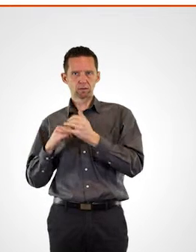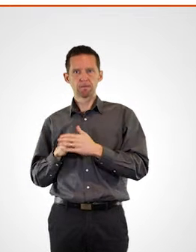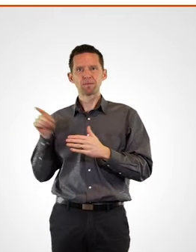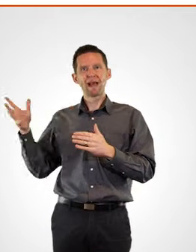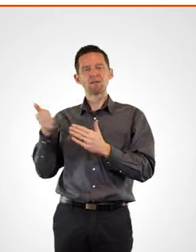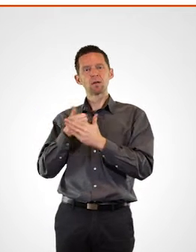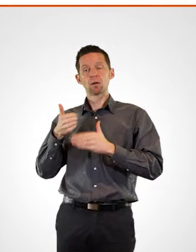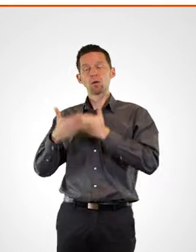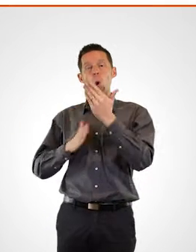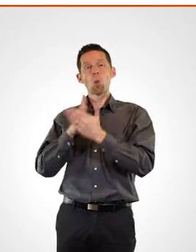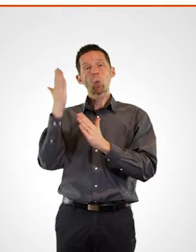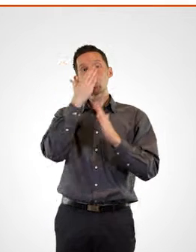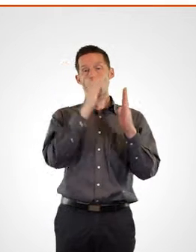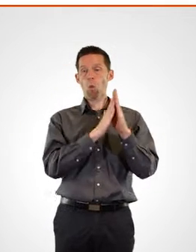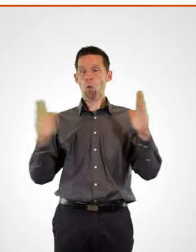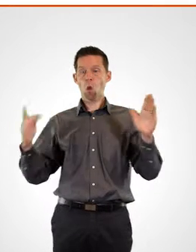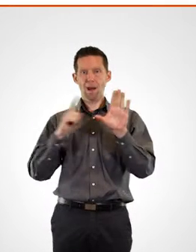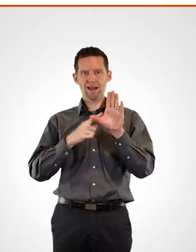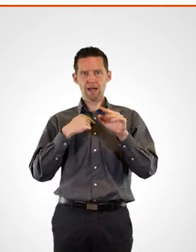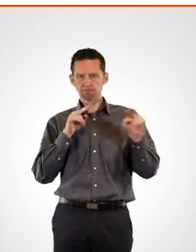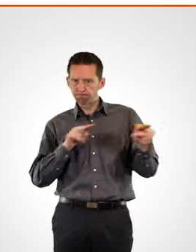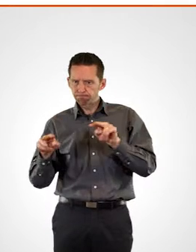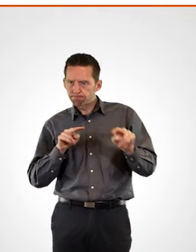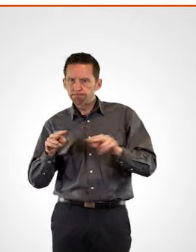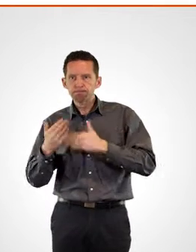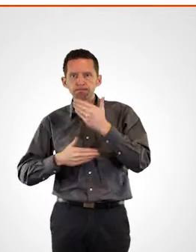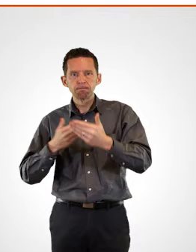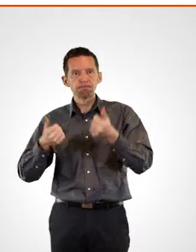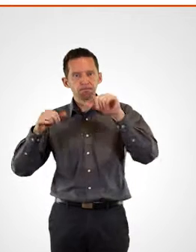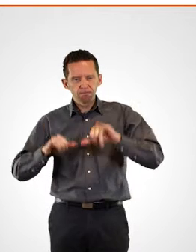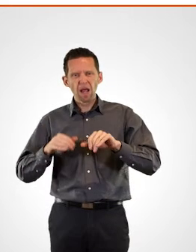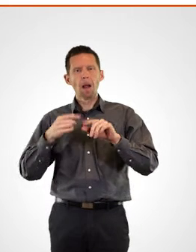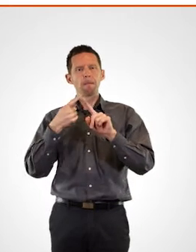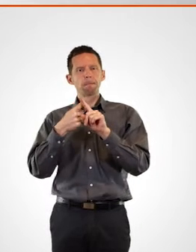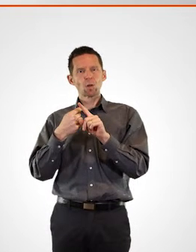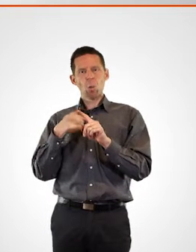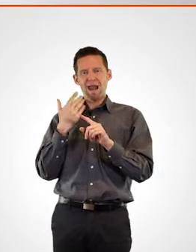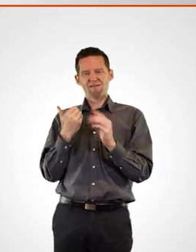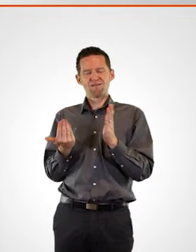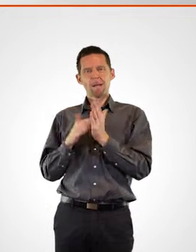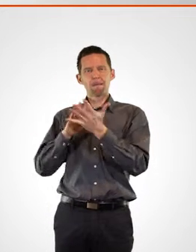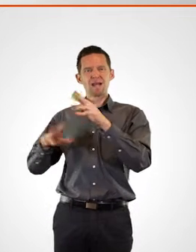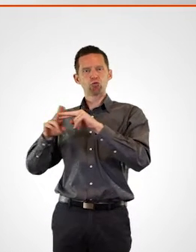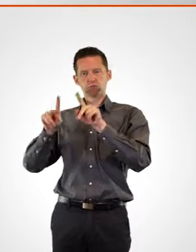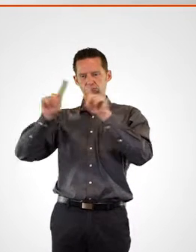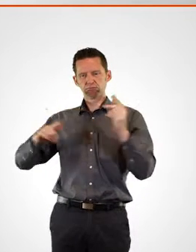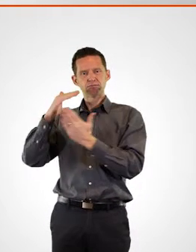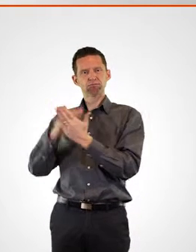that is cumulative across the school year, and we have a list of parent pages. So if you'll look here, here's an example